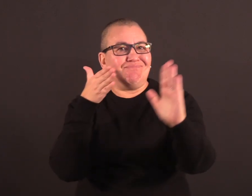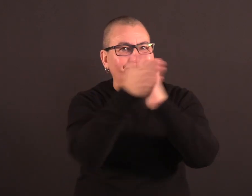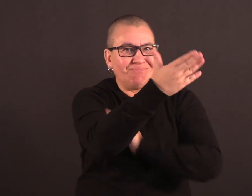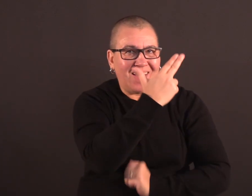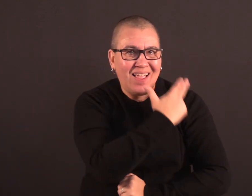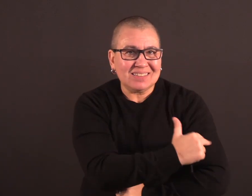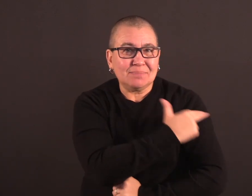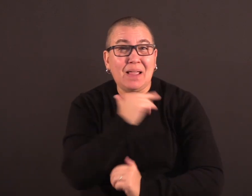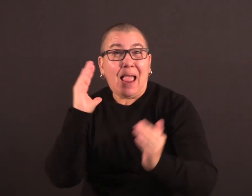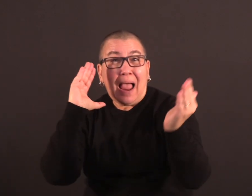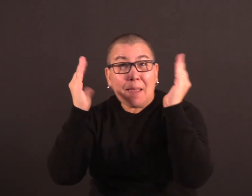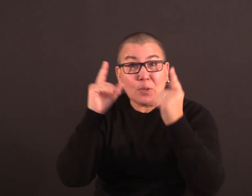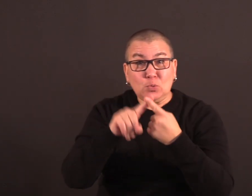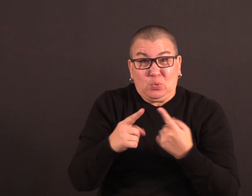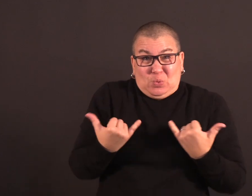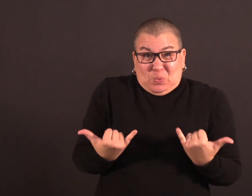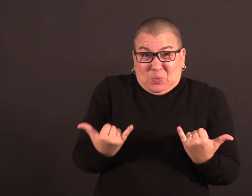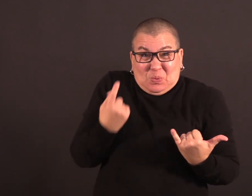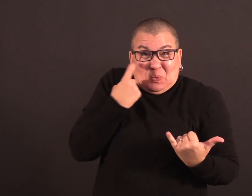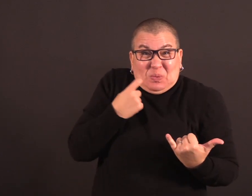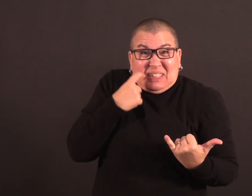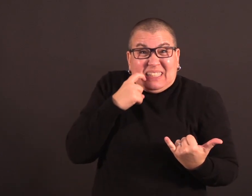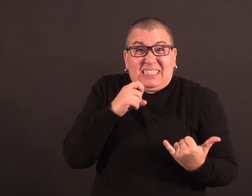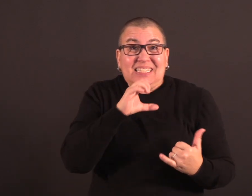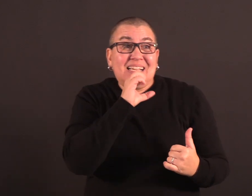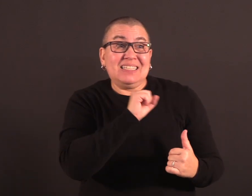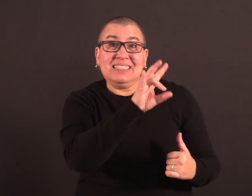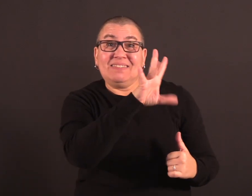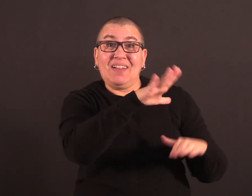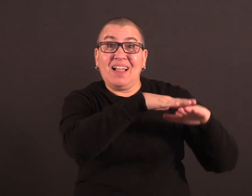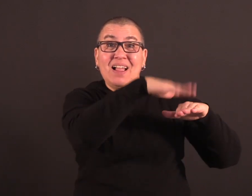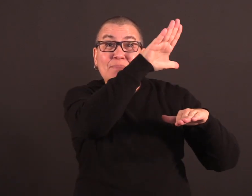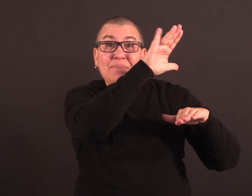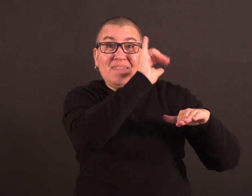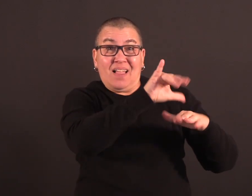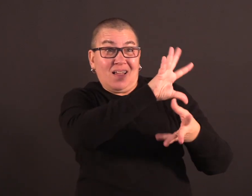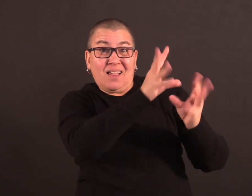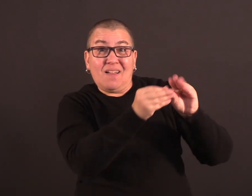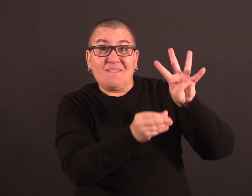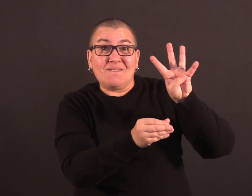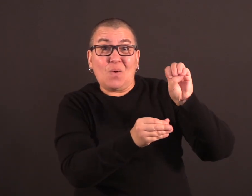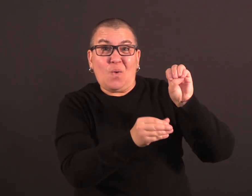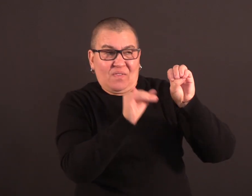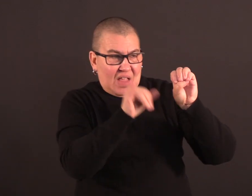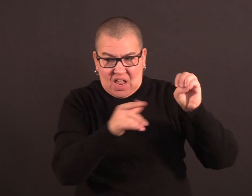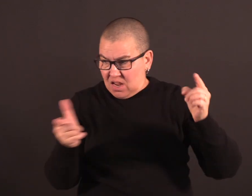Perhaps in response to those impacts, uptake of the new COVID-19 vaccine is highest among